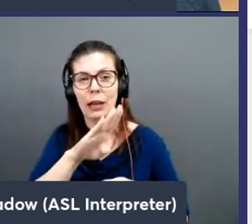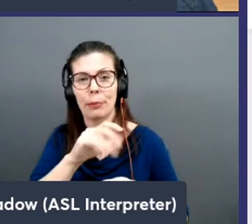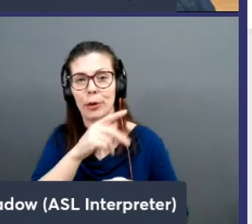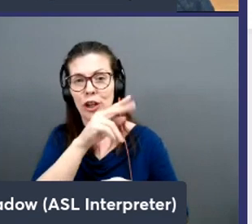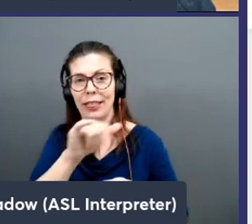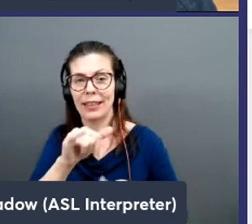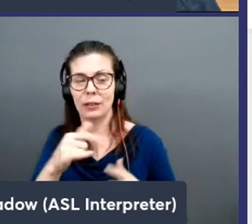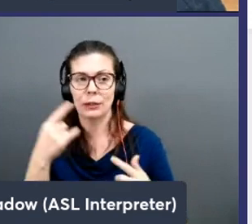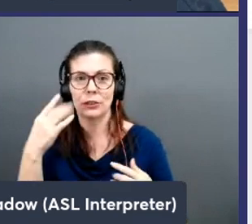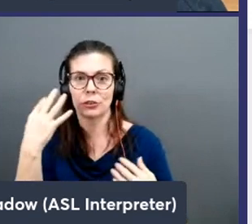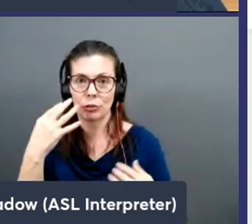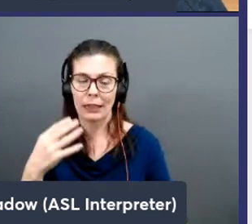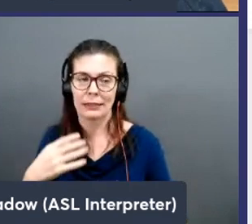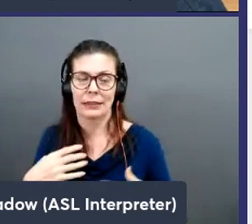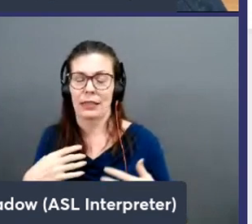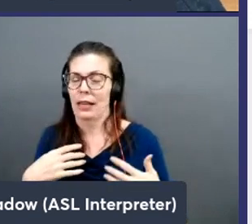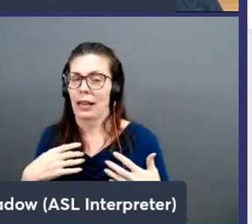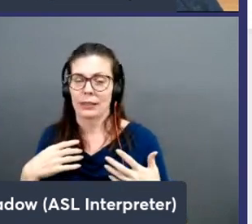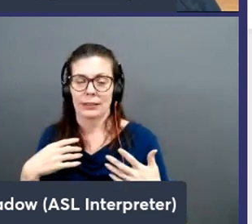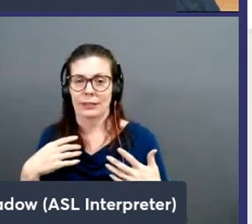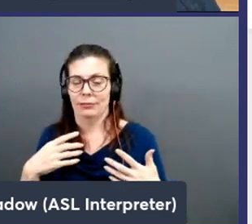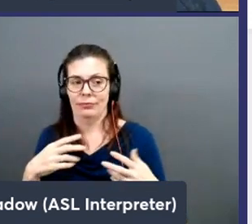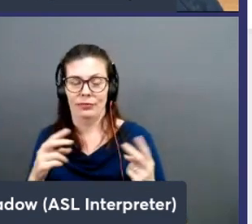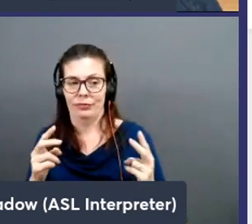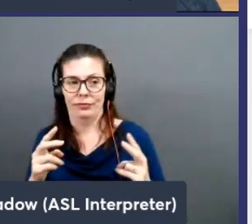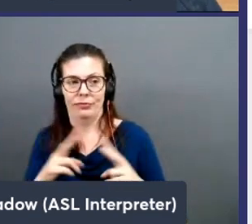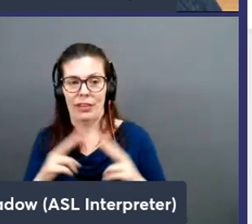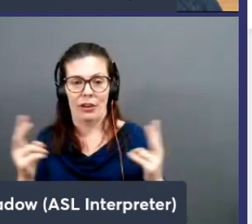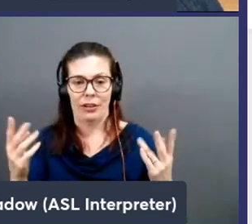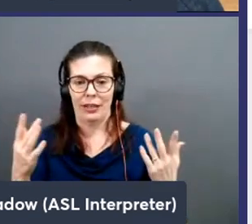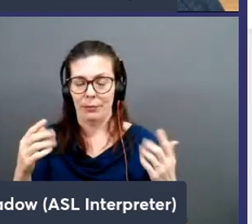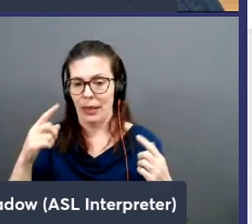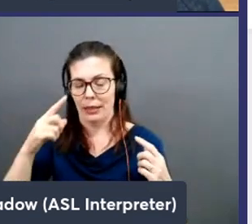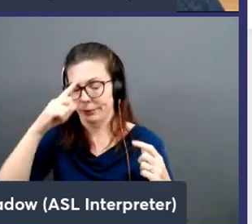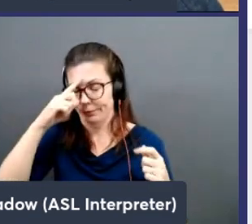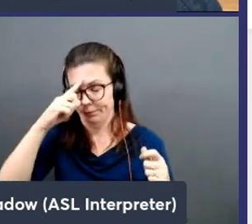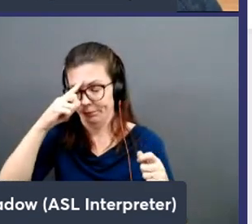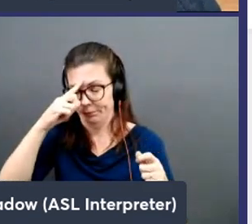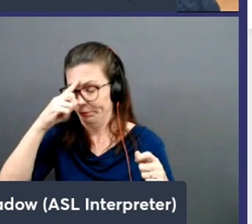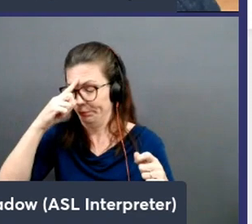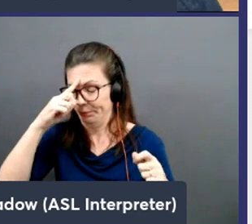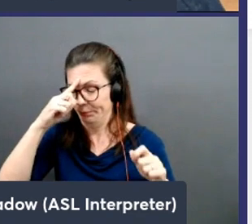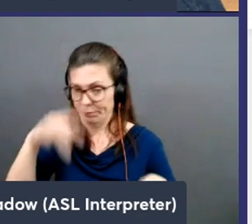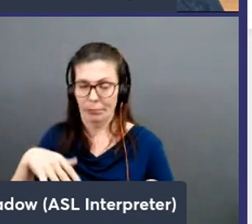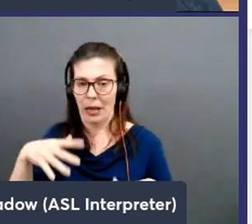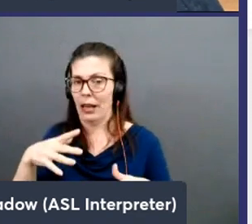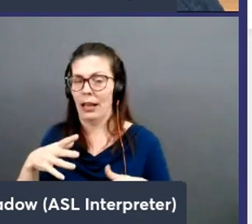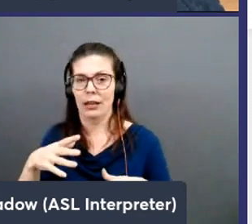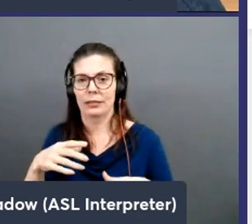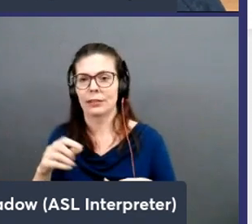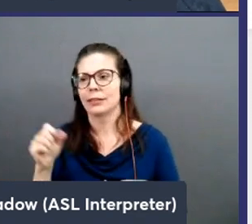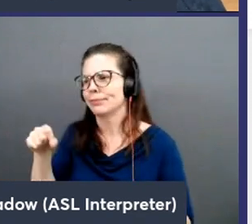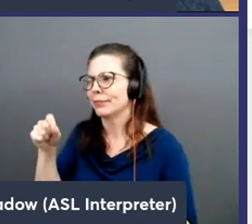It's very kind of mind-blowing. That is pretty awesome, because traditionally,